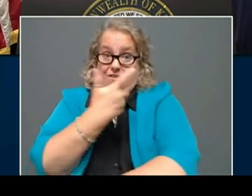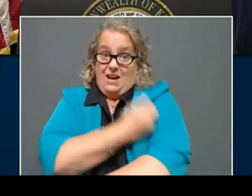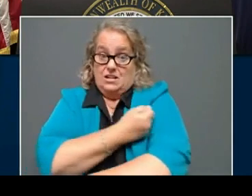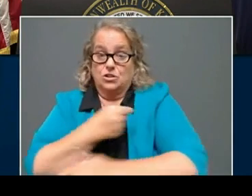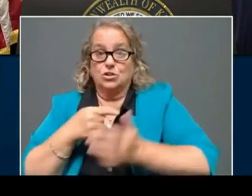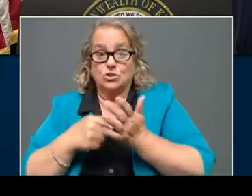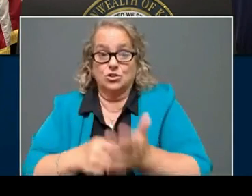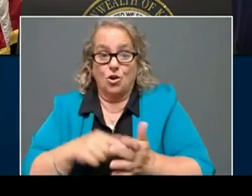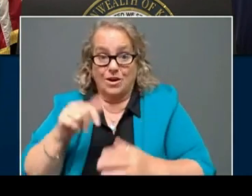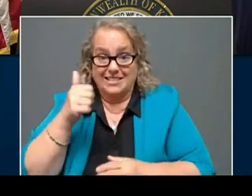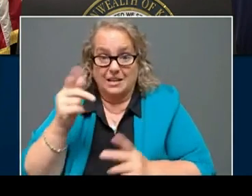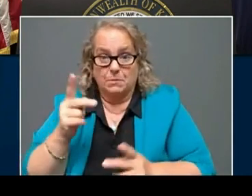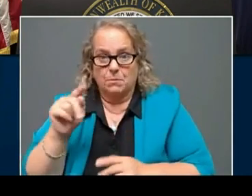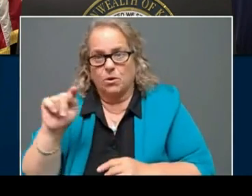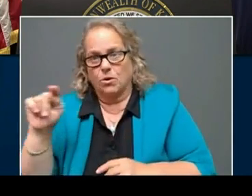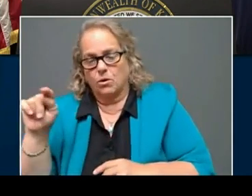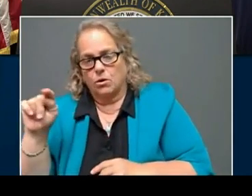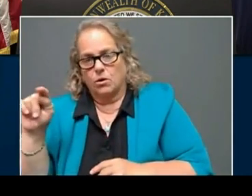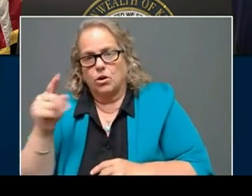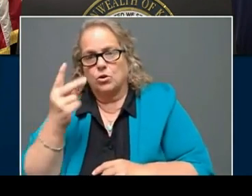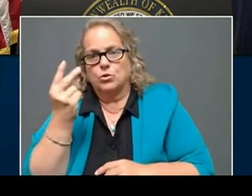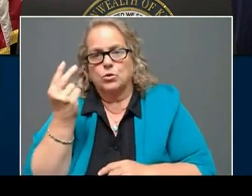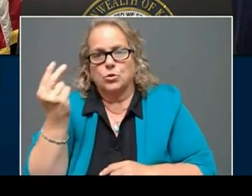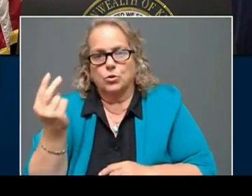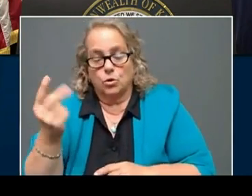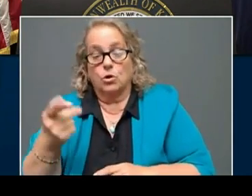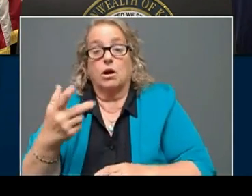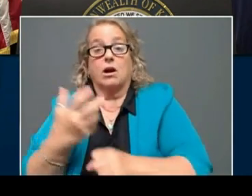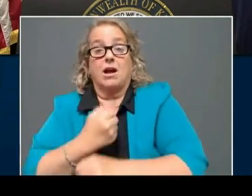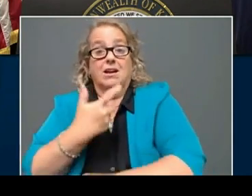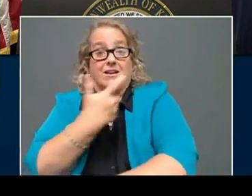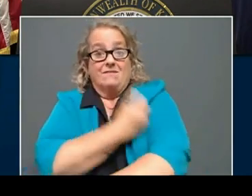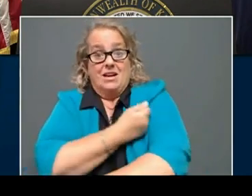far right and it shows that when they were vaccinated, 80% of them were eight